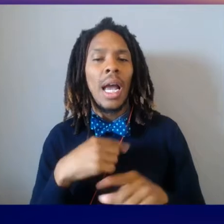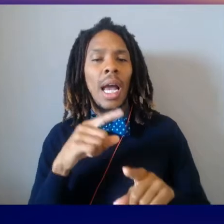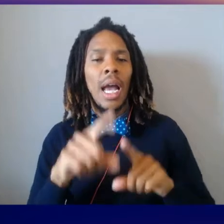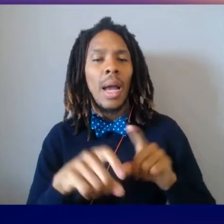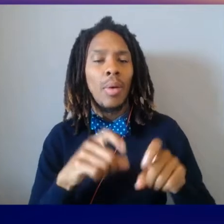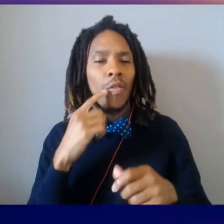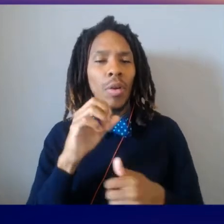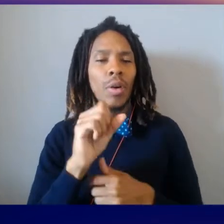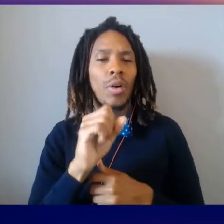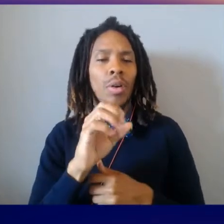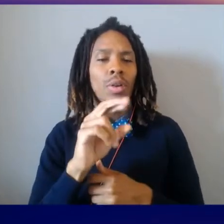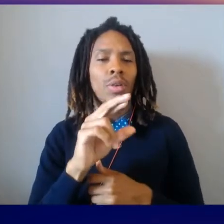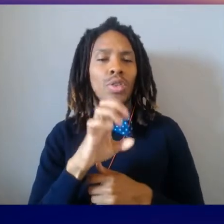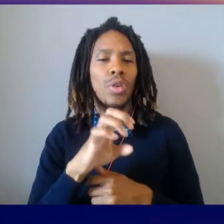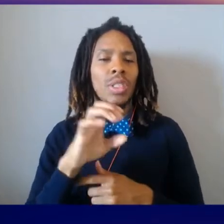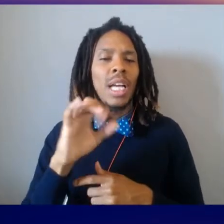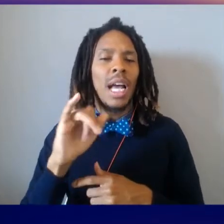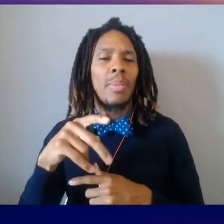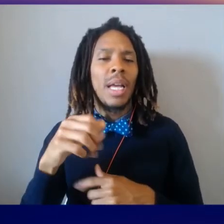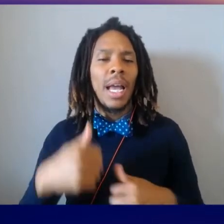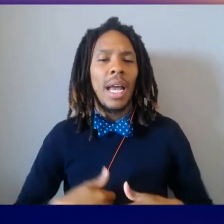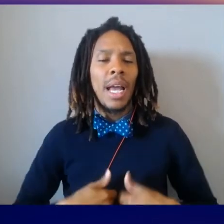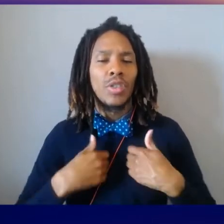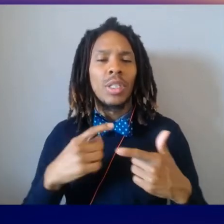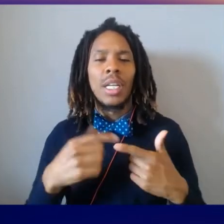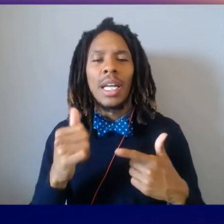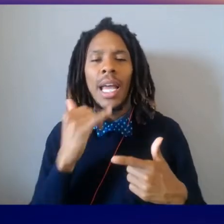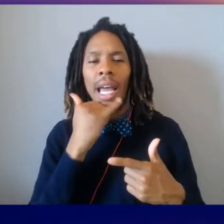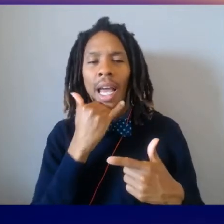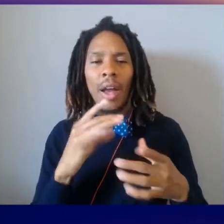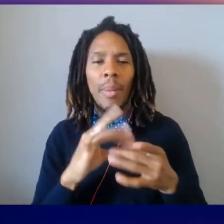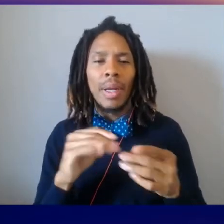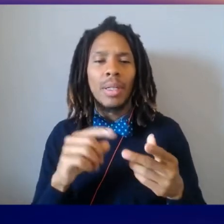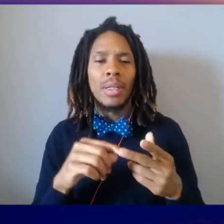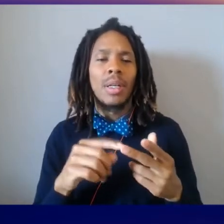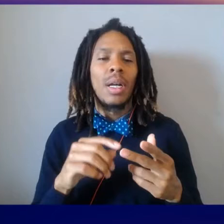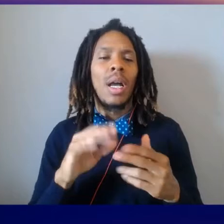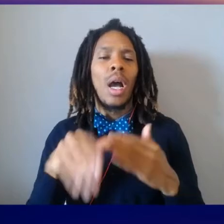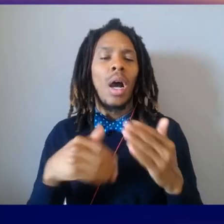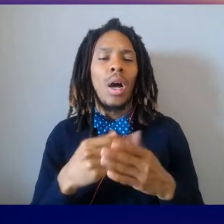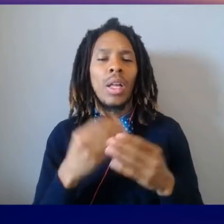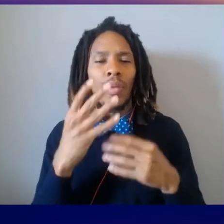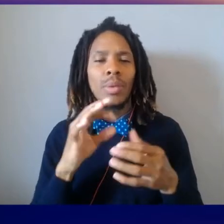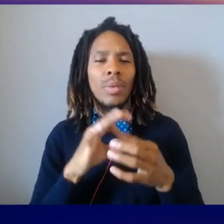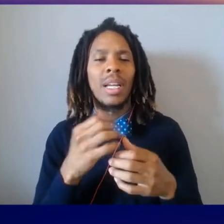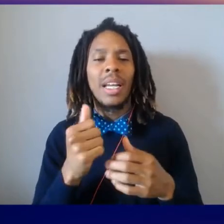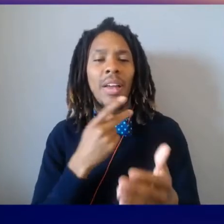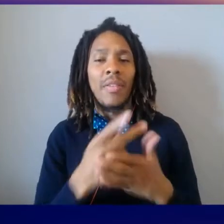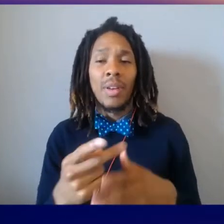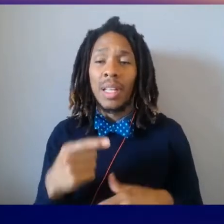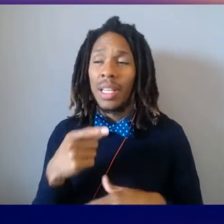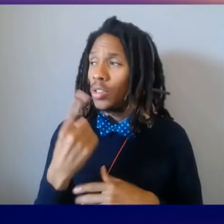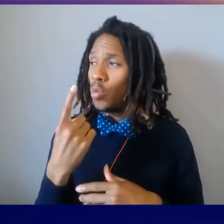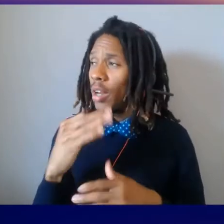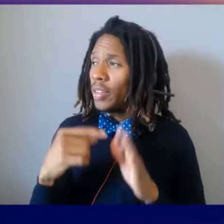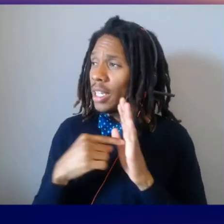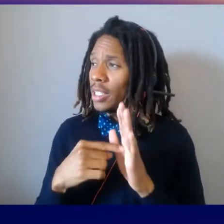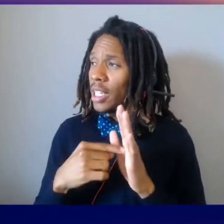any error message and all the details about any failed... Was this one of the sample queries or did you write this one yourself?